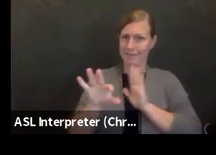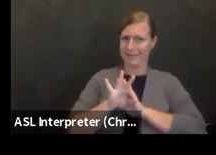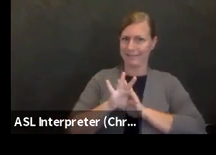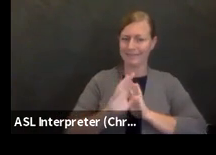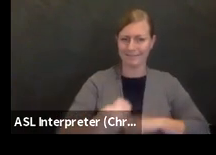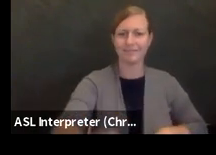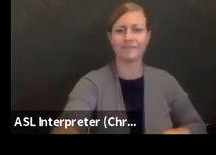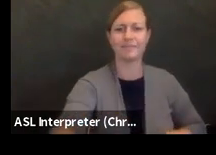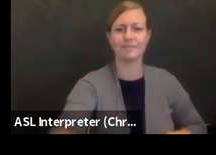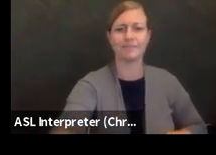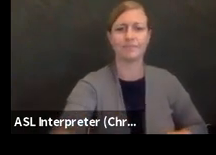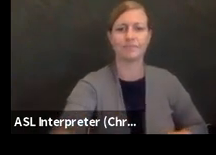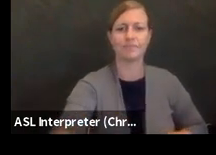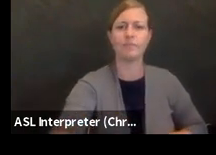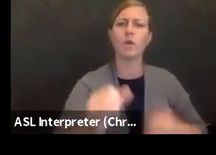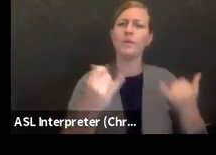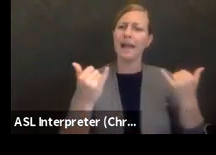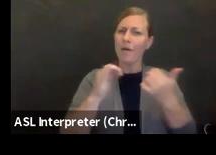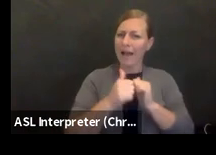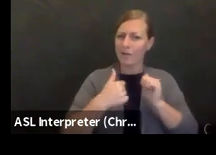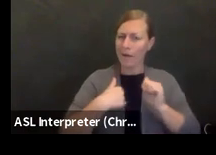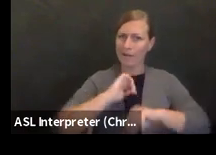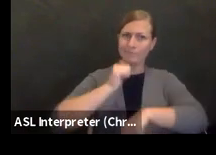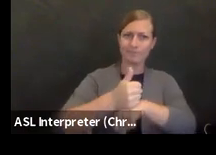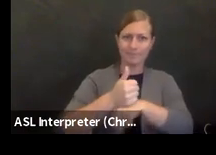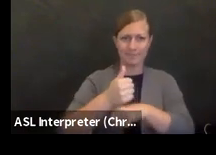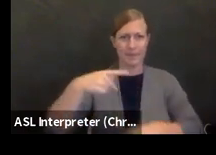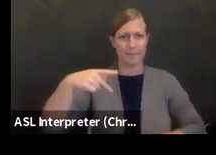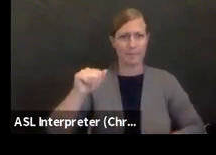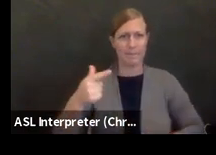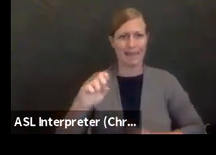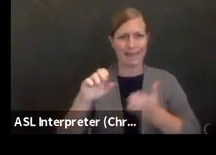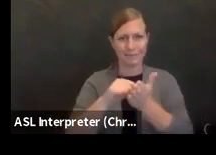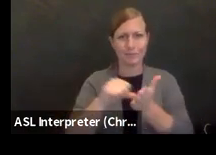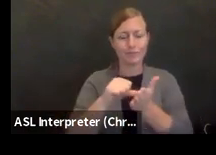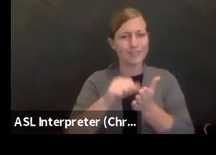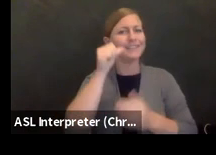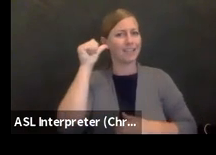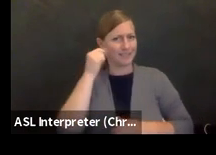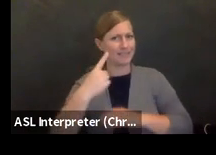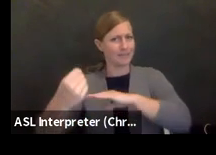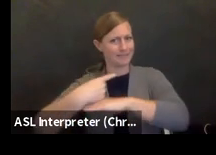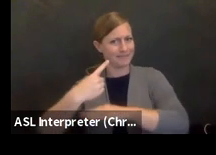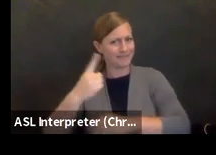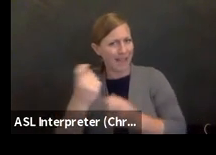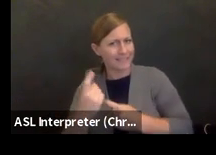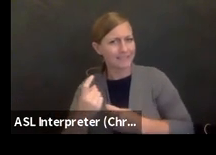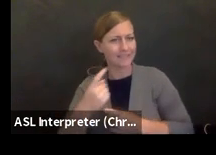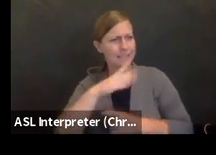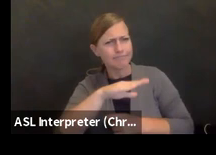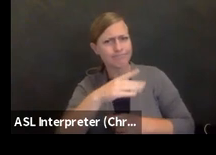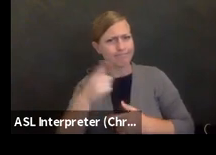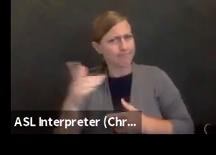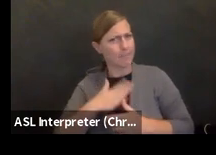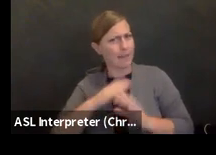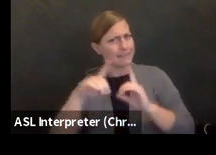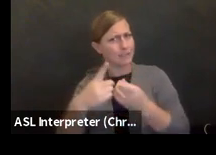ESD 112-- Kristina Wambold: How do I get a page. A big question came out about this yesterday is on my district has given me a template. How do I access it.